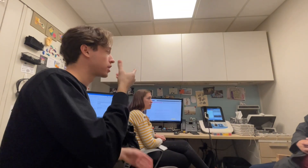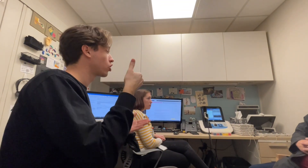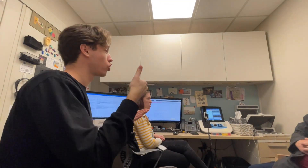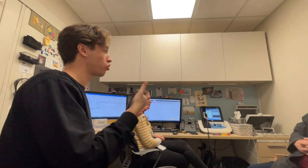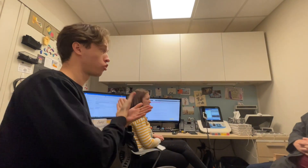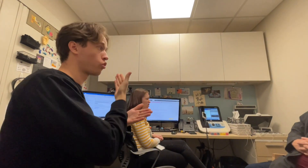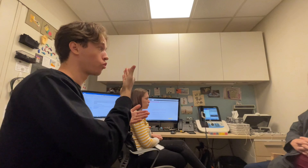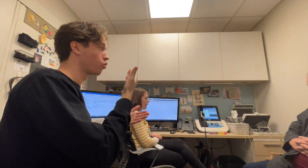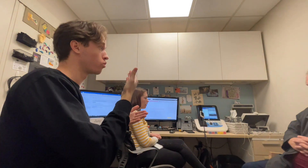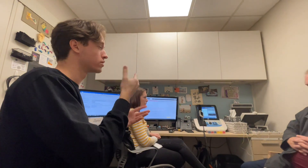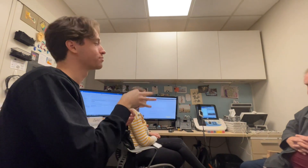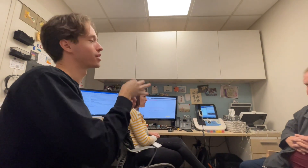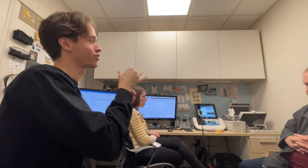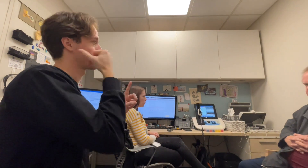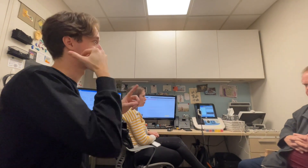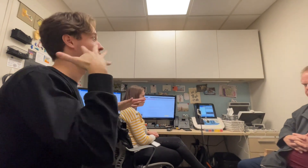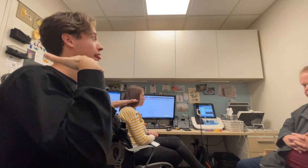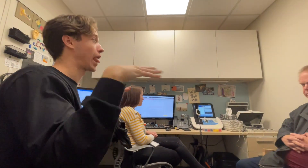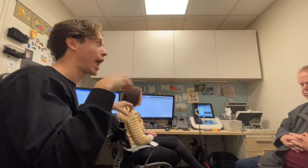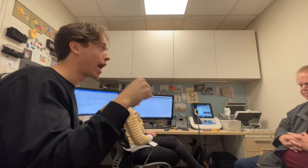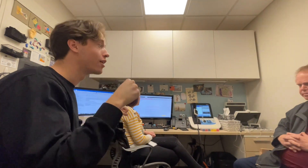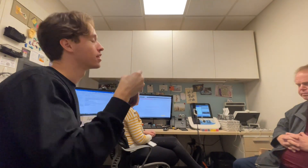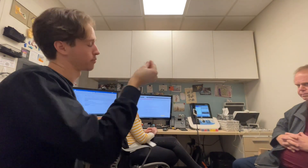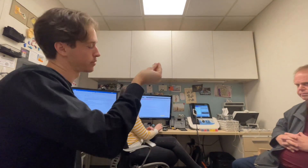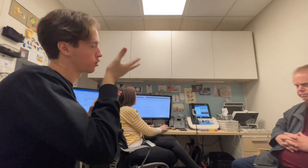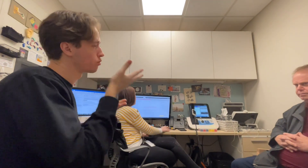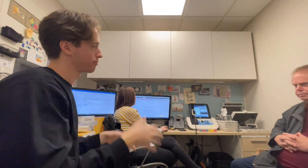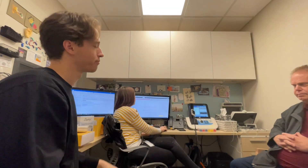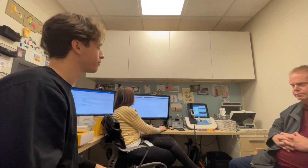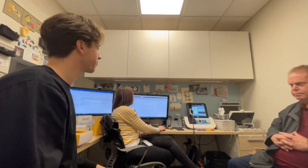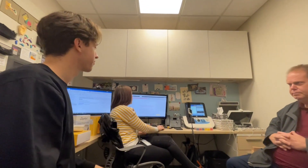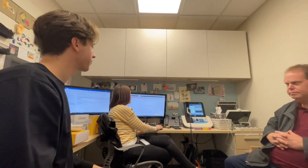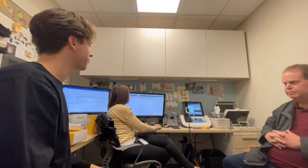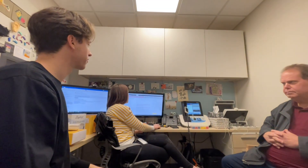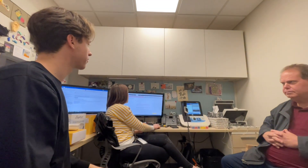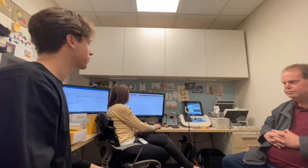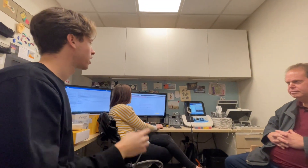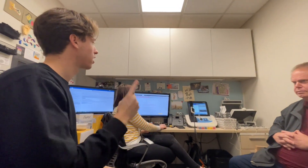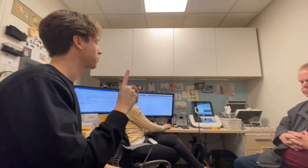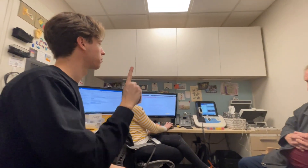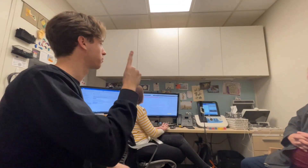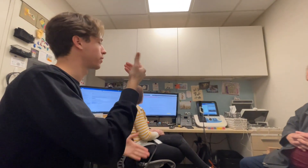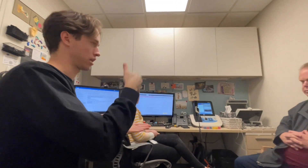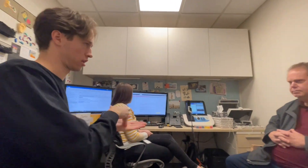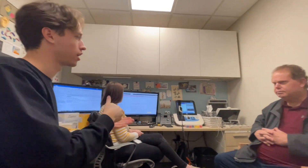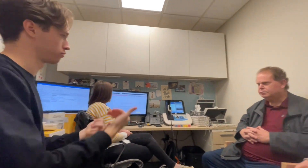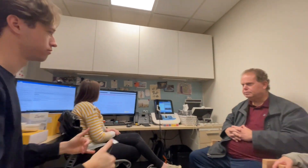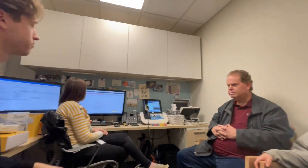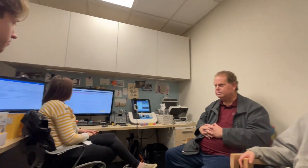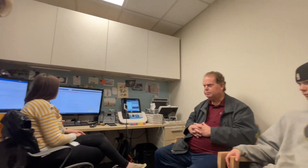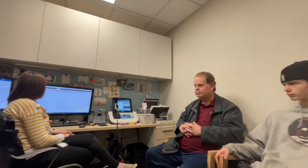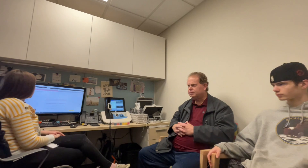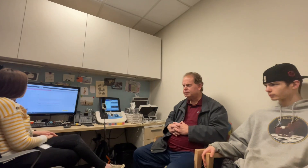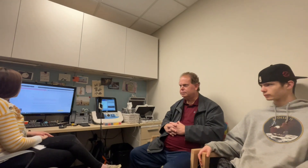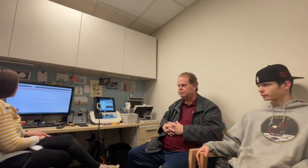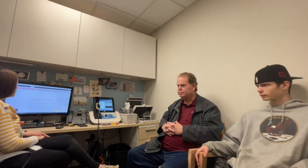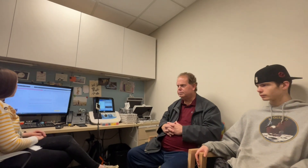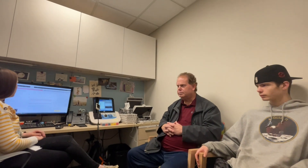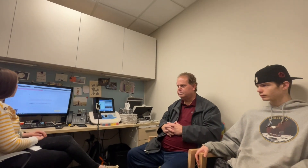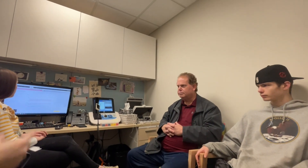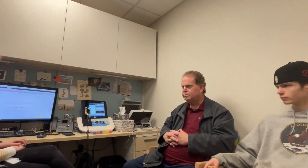especially if it gets too loud let me know okay I'm going to turn it up again and one two three